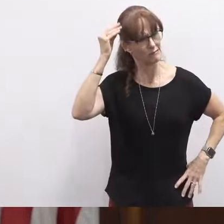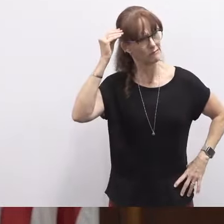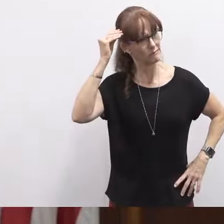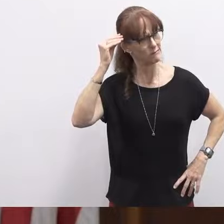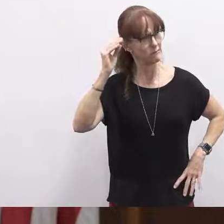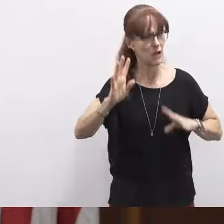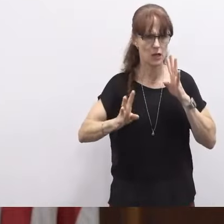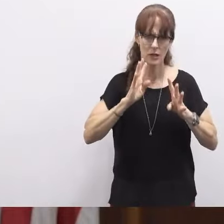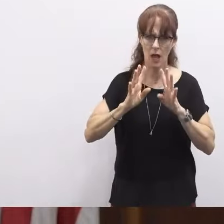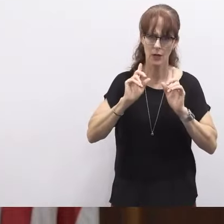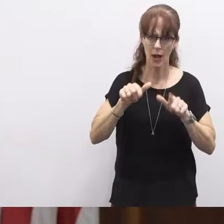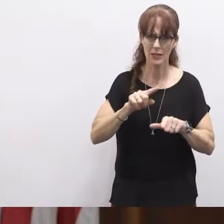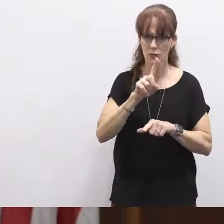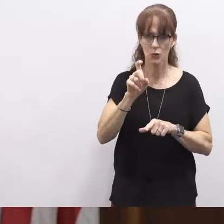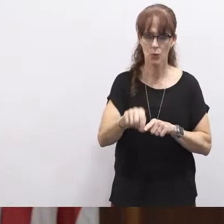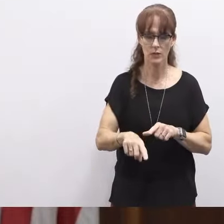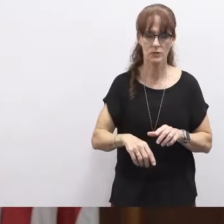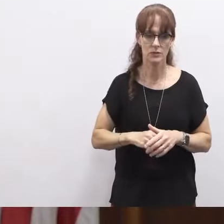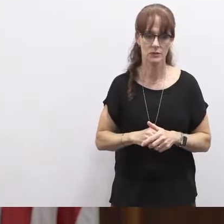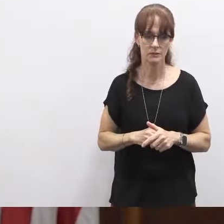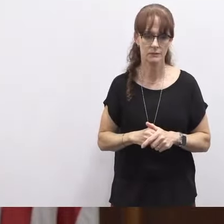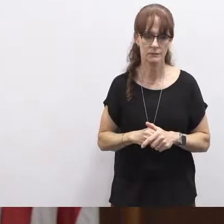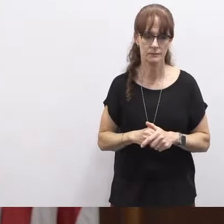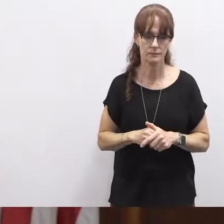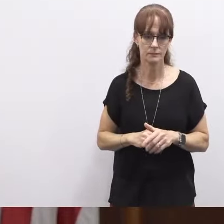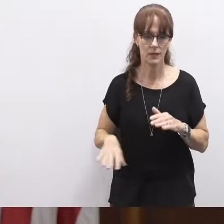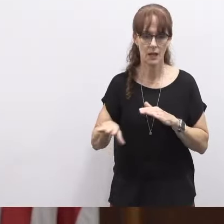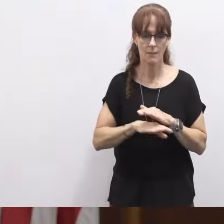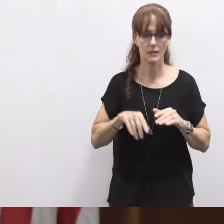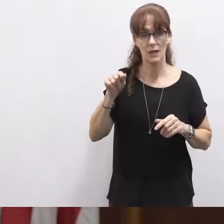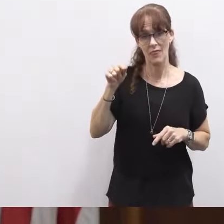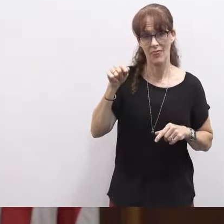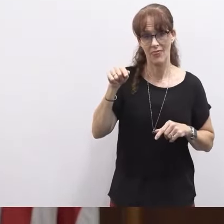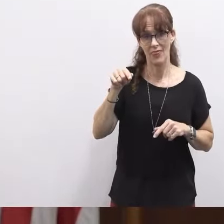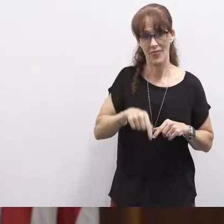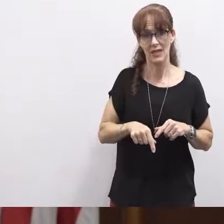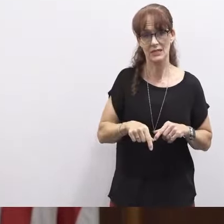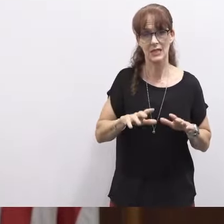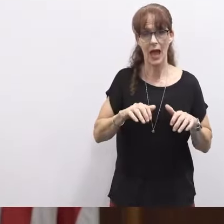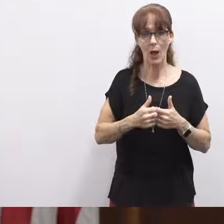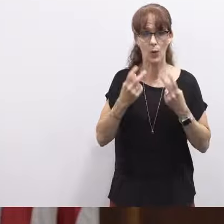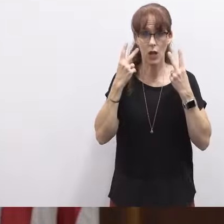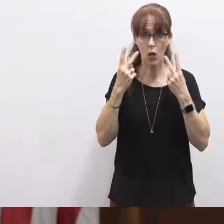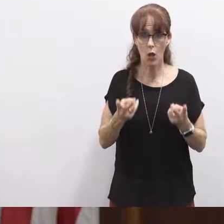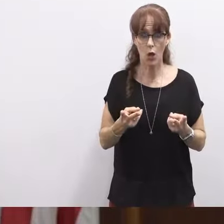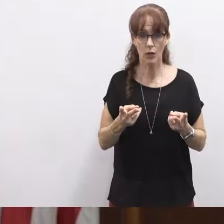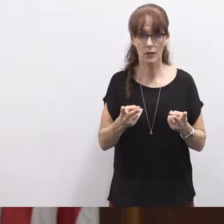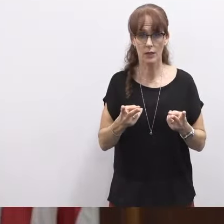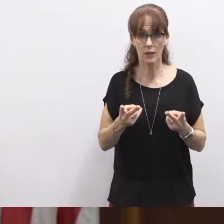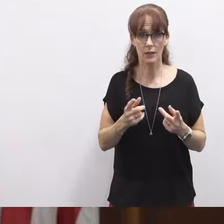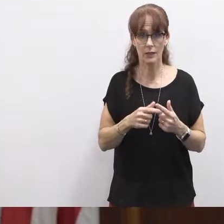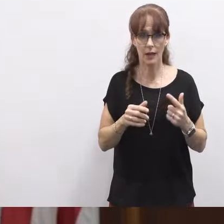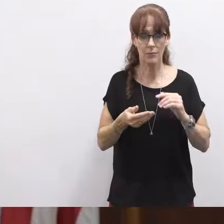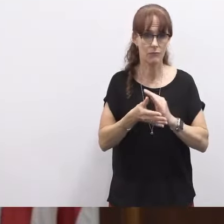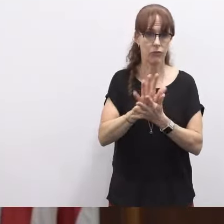or answer questions based on this. So how things look can be deceiving. So again, the density map is really important.